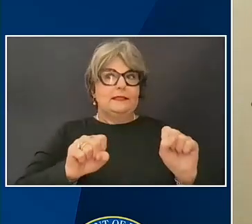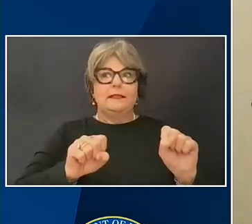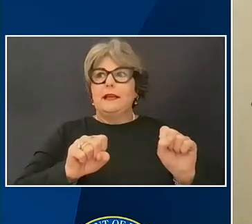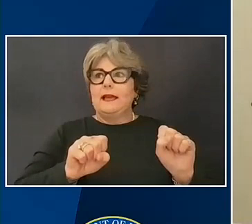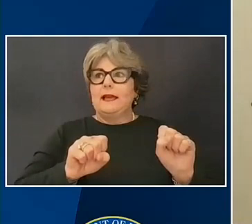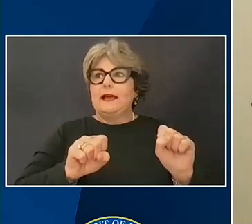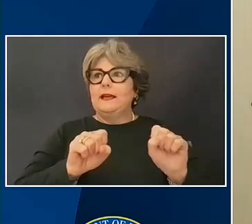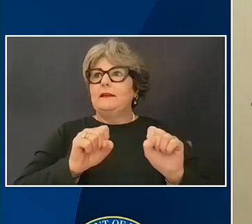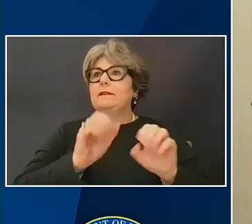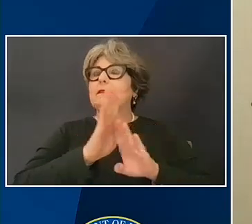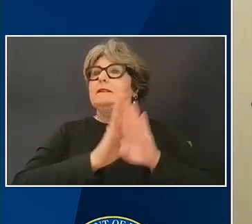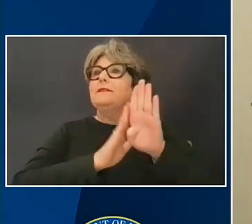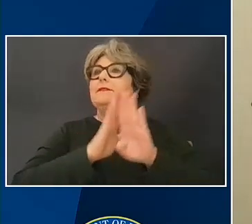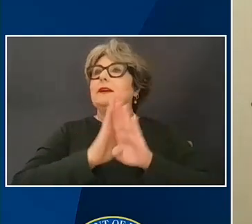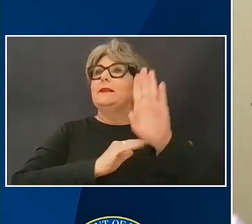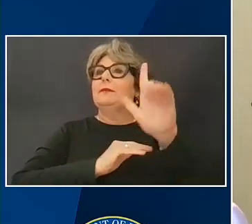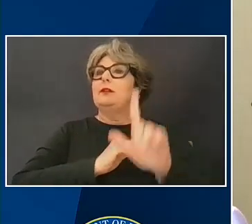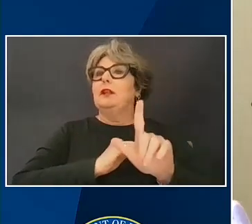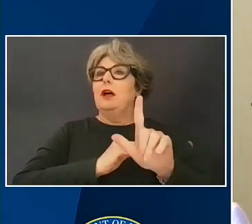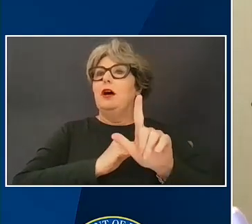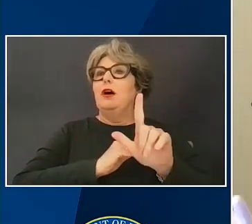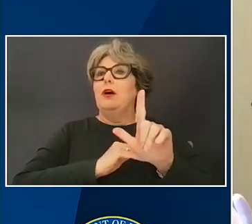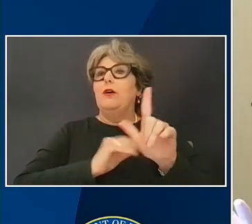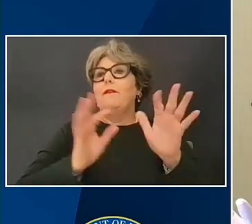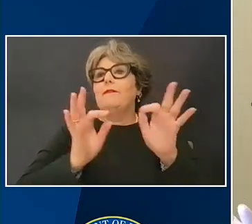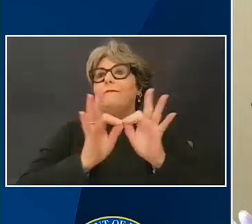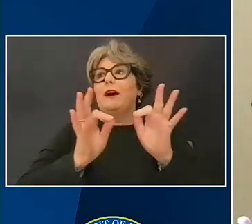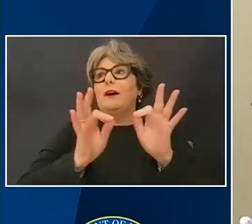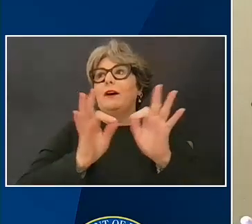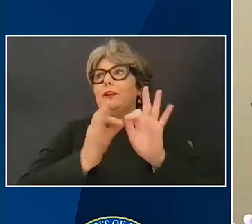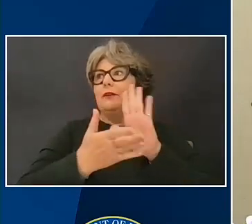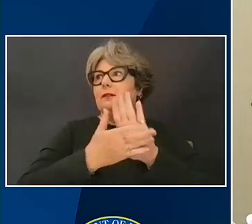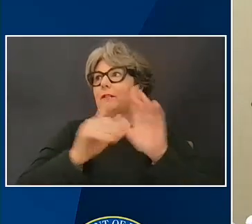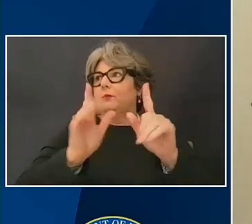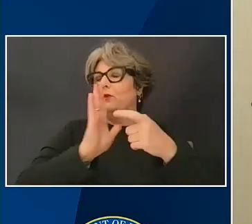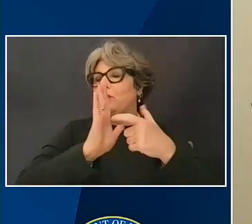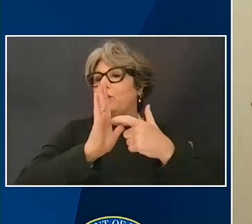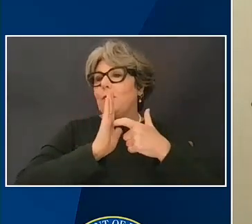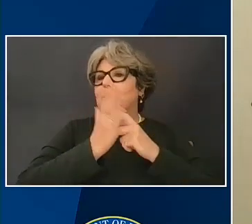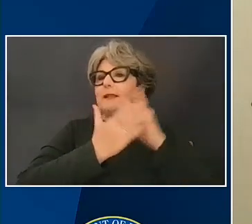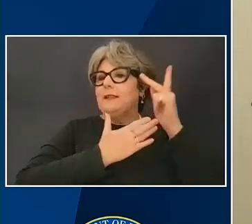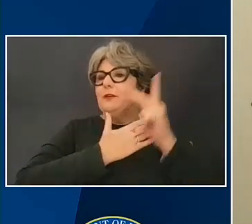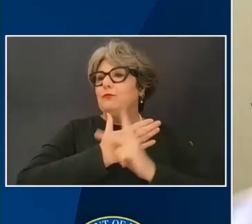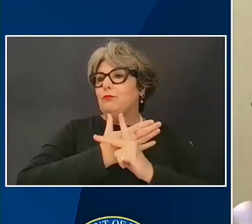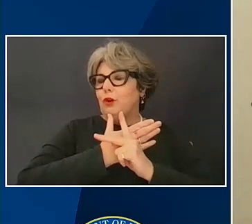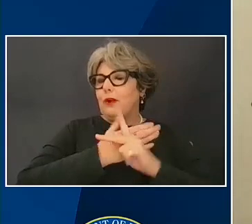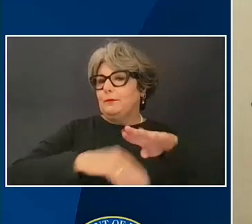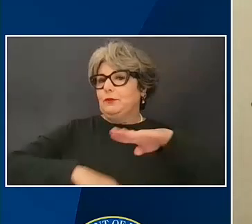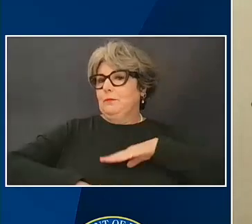low-value academic attendance requirements in those programs to meet this requirement. But I think it disadvantages